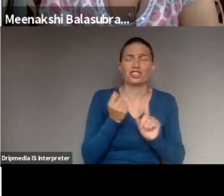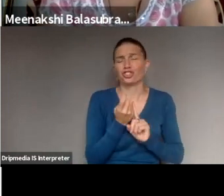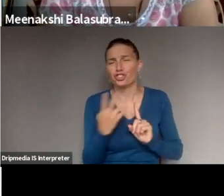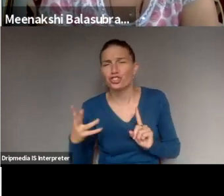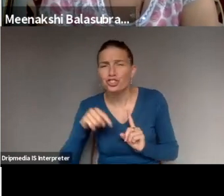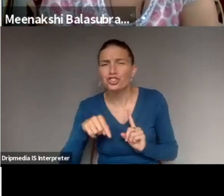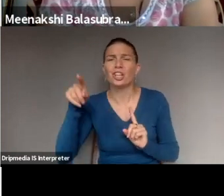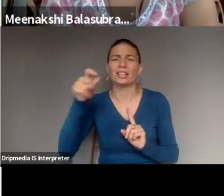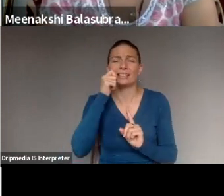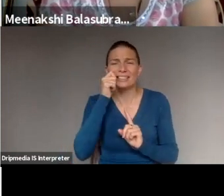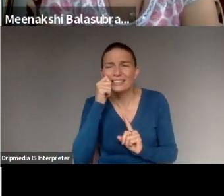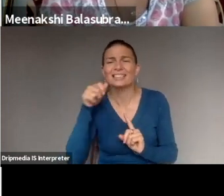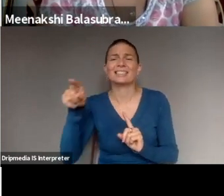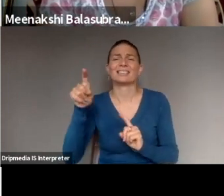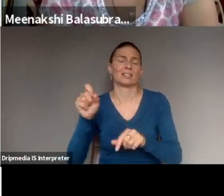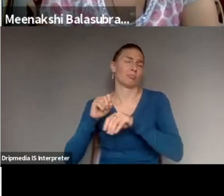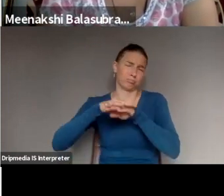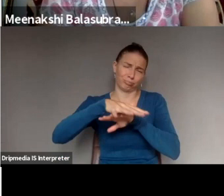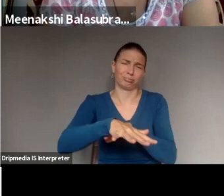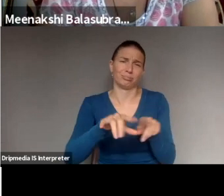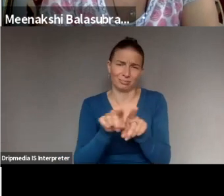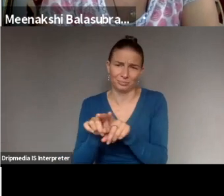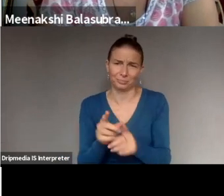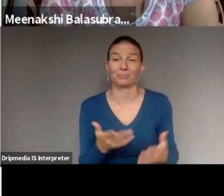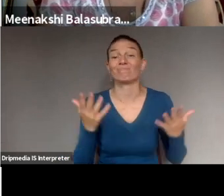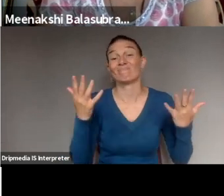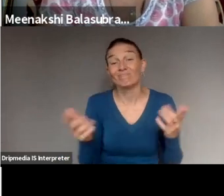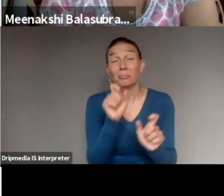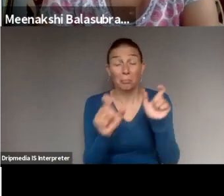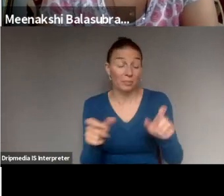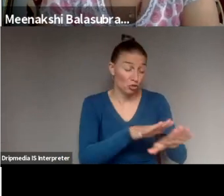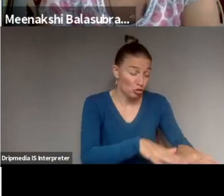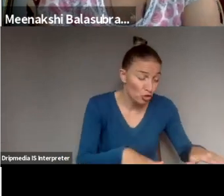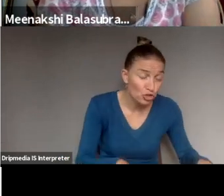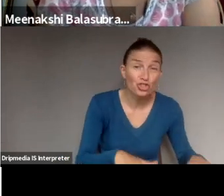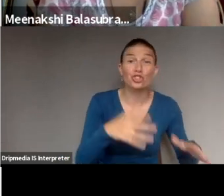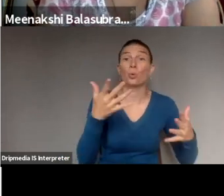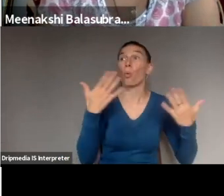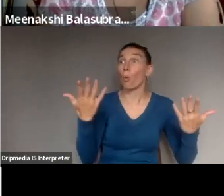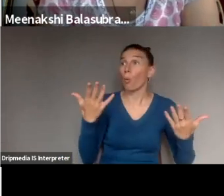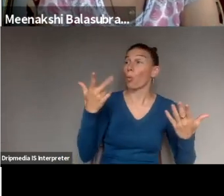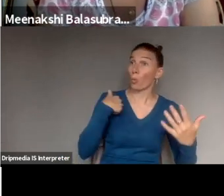for children and for persons experiencing high restriction in participation,